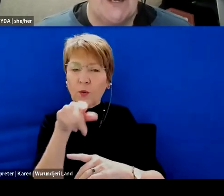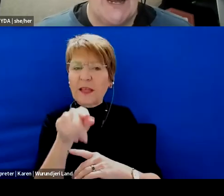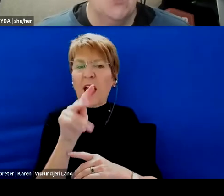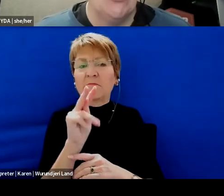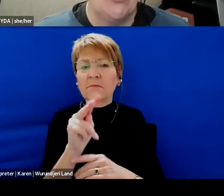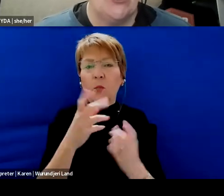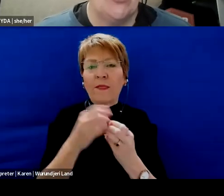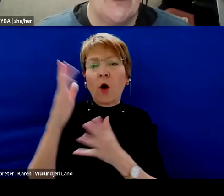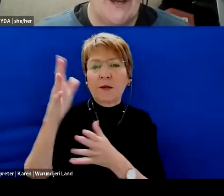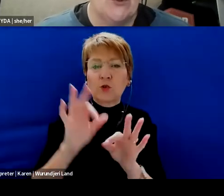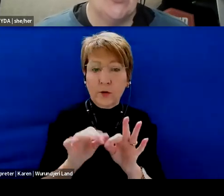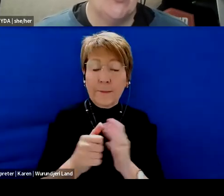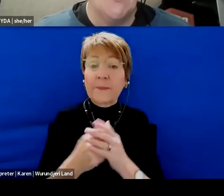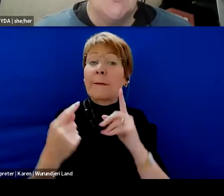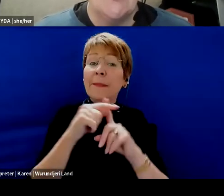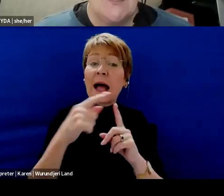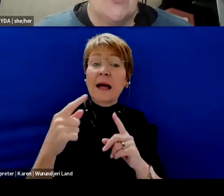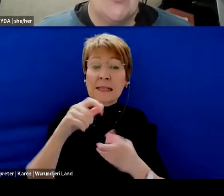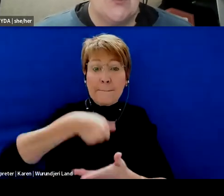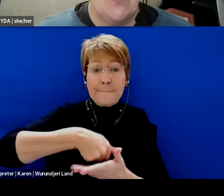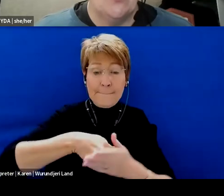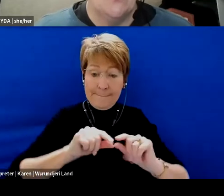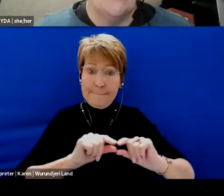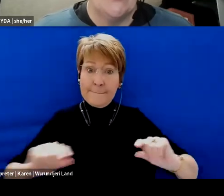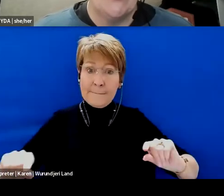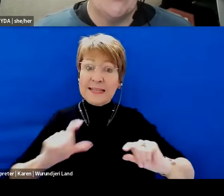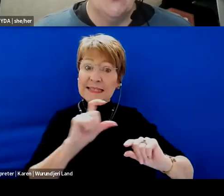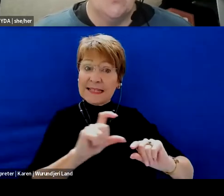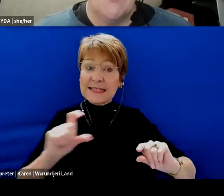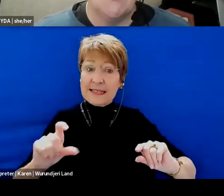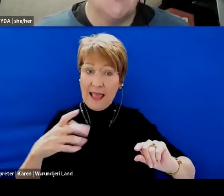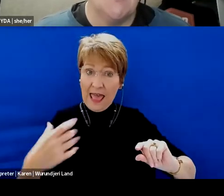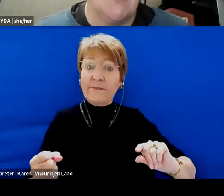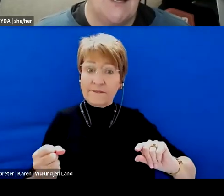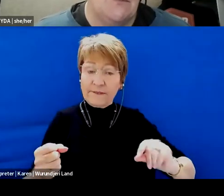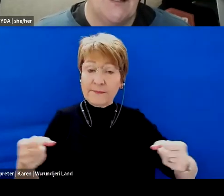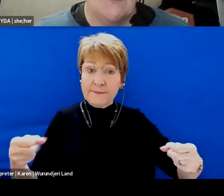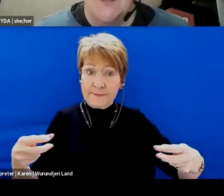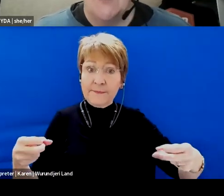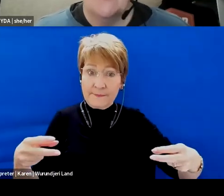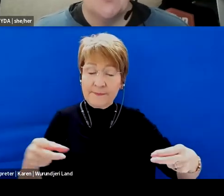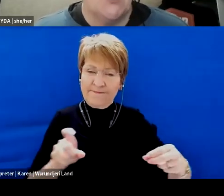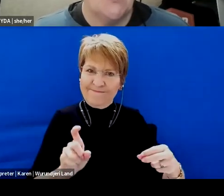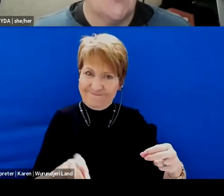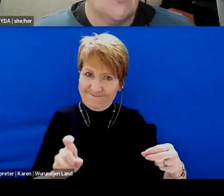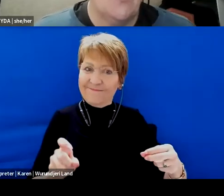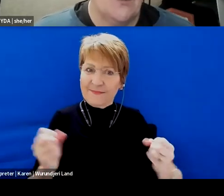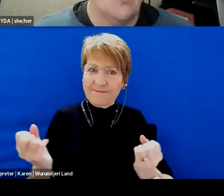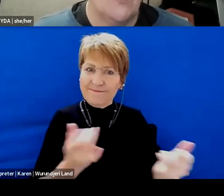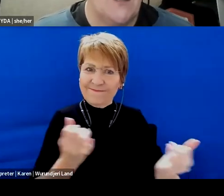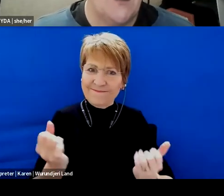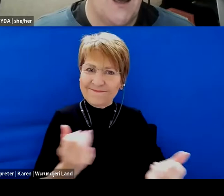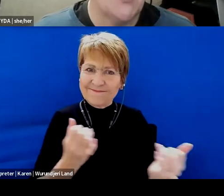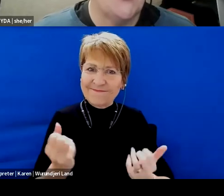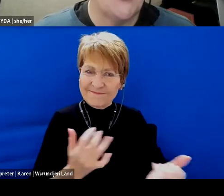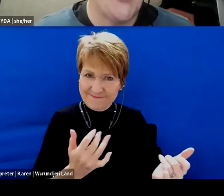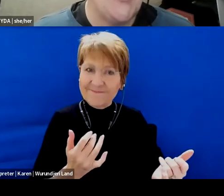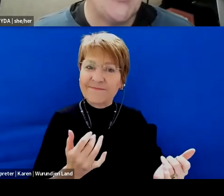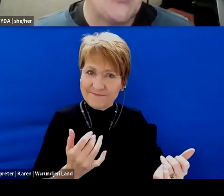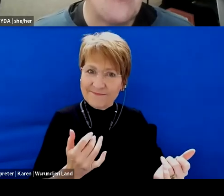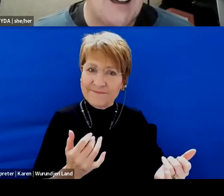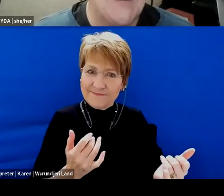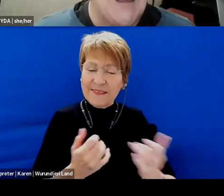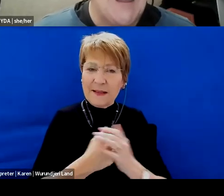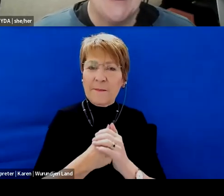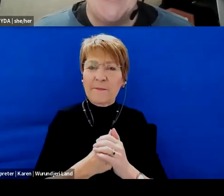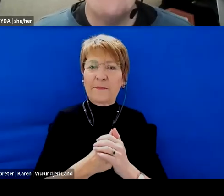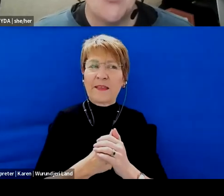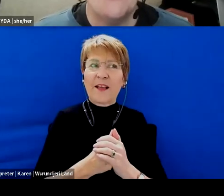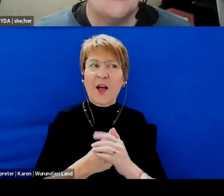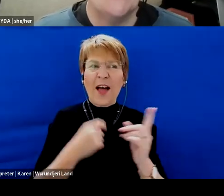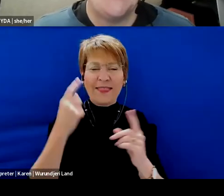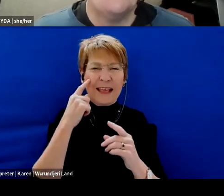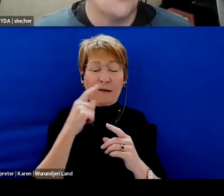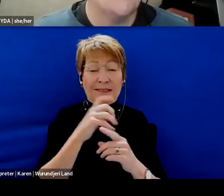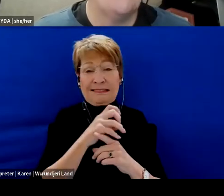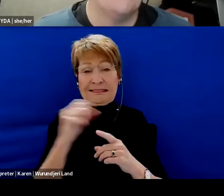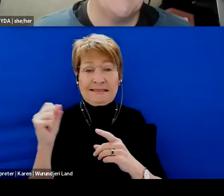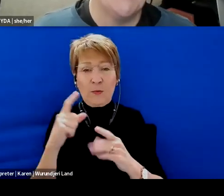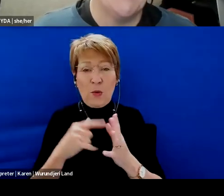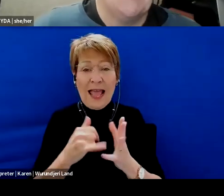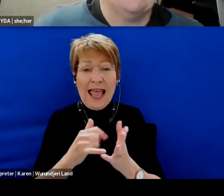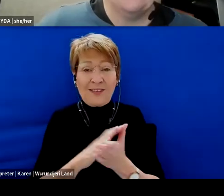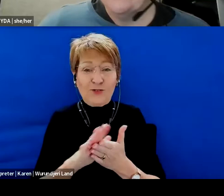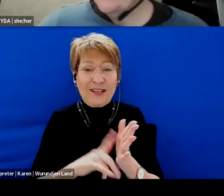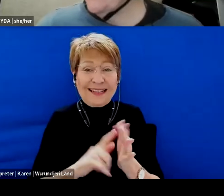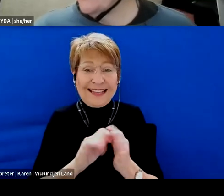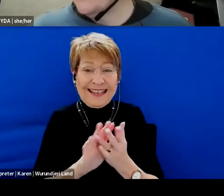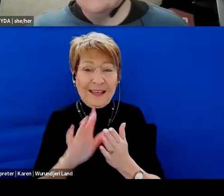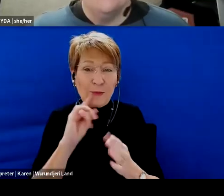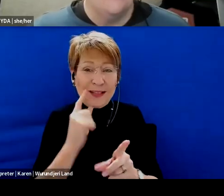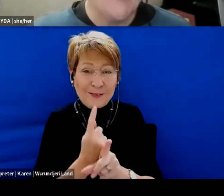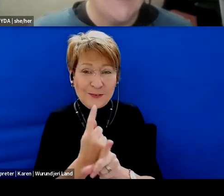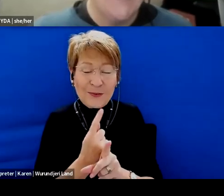So captions should be enabled, you should be able to see those at the bottom of your screen or press this easy button. I've probably just covered some of the content that actually was going to talk about later but I will, I'll hand back to Ashley, which